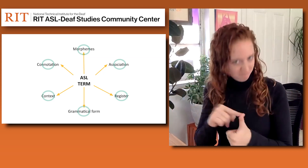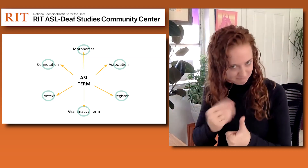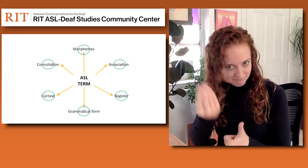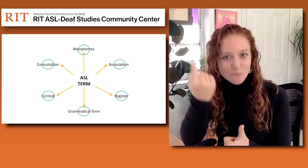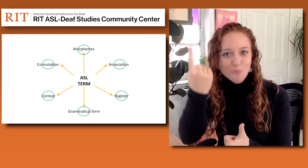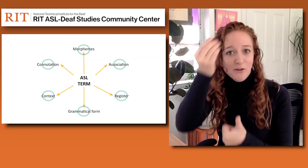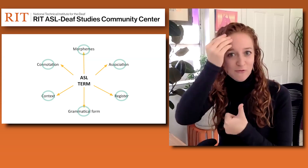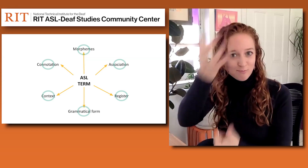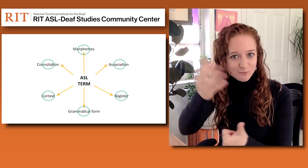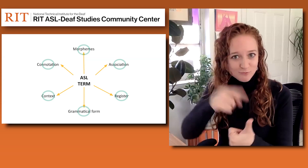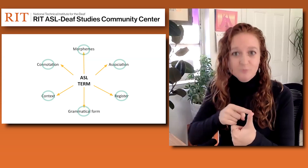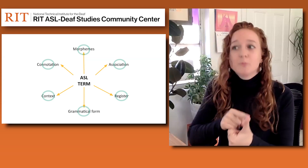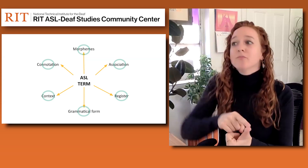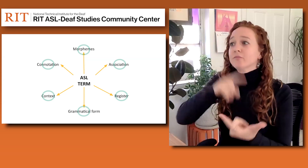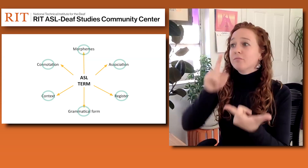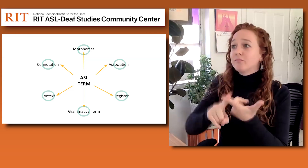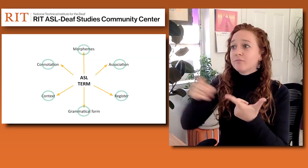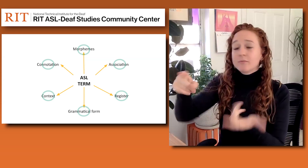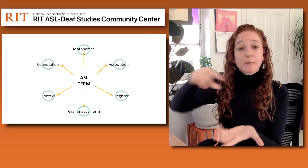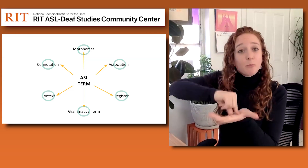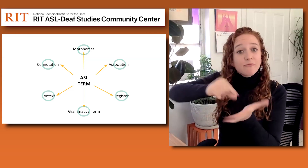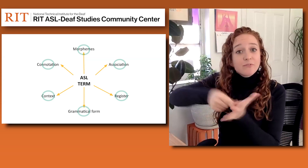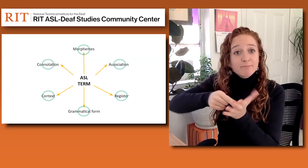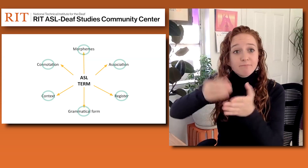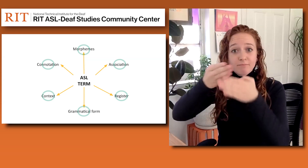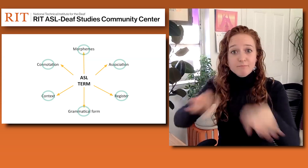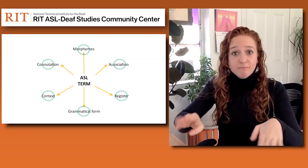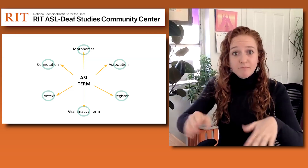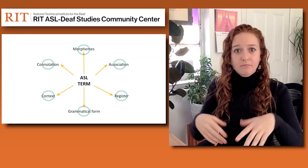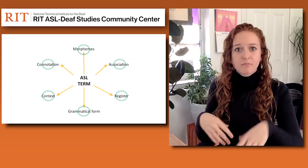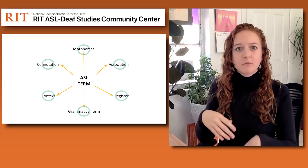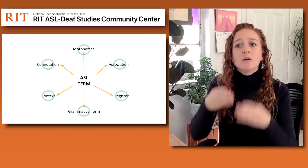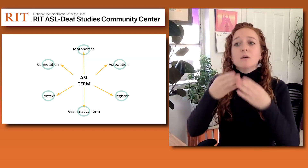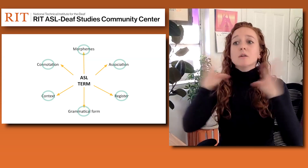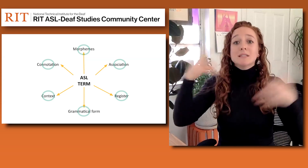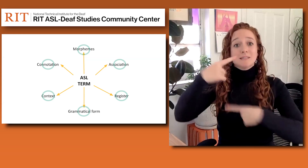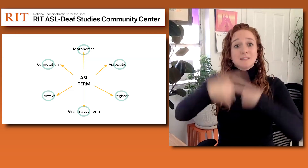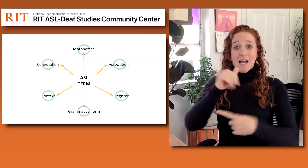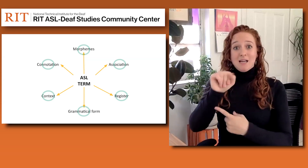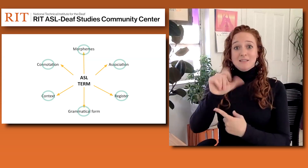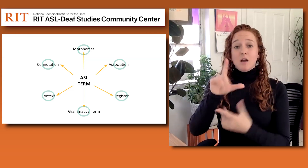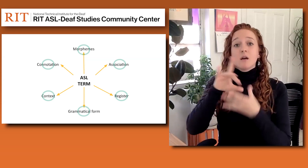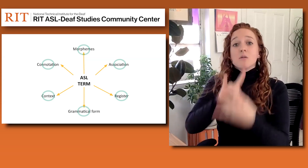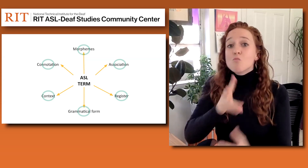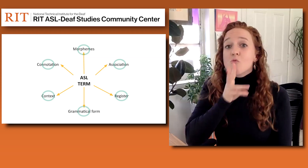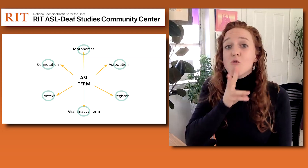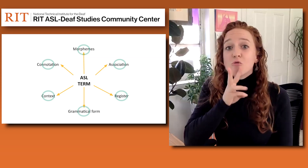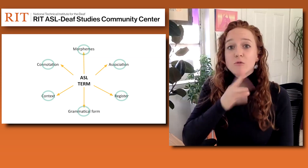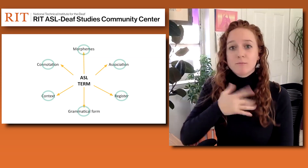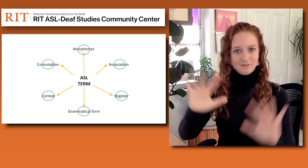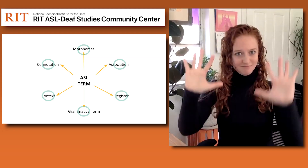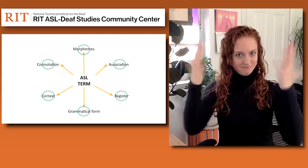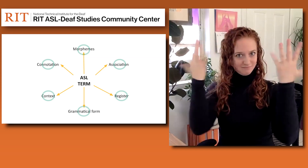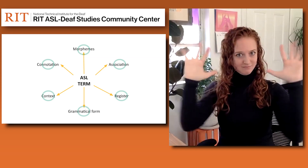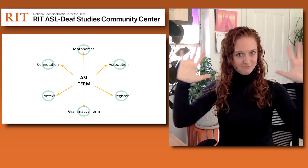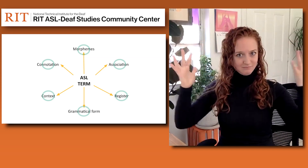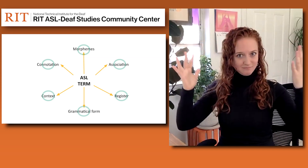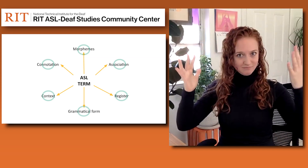That's a piece of information we have. Into morphemes. In ASL, with water, we typically have our hands.